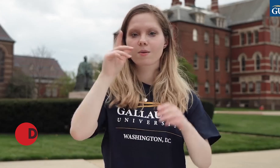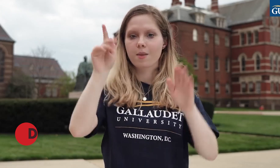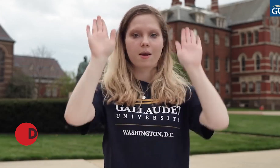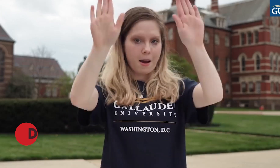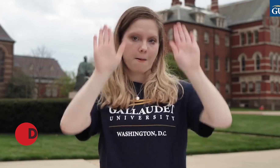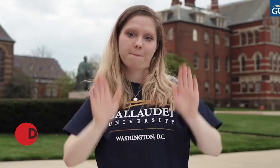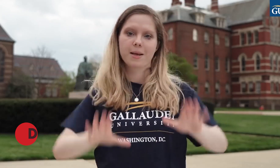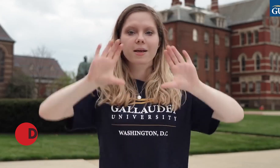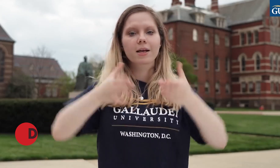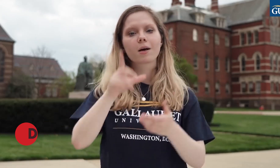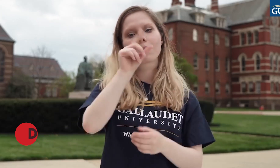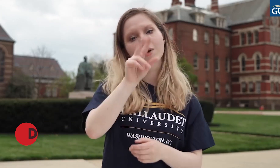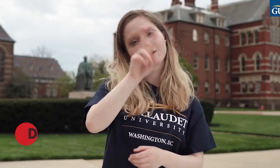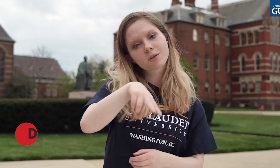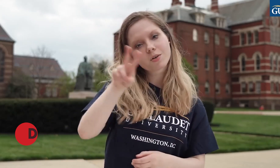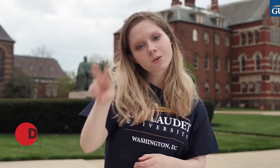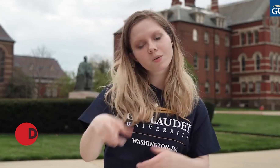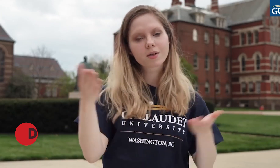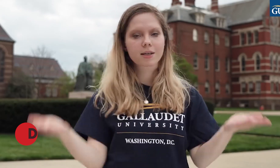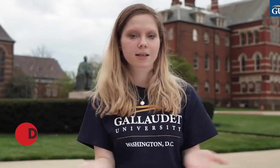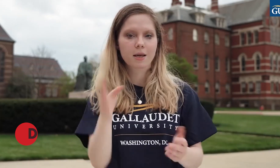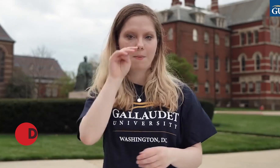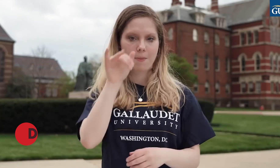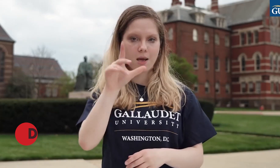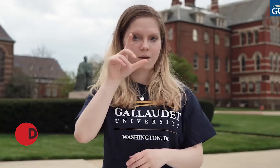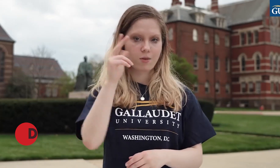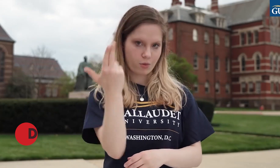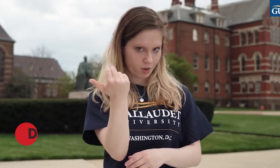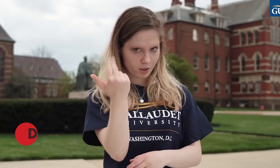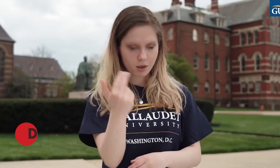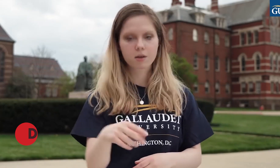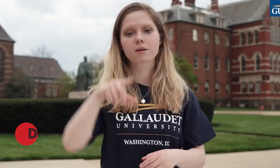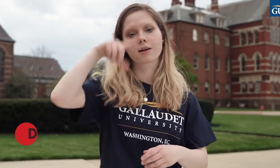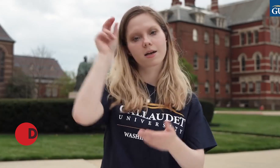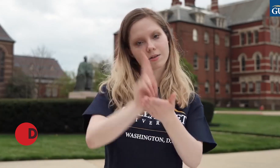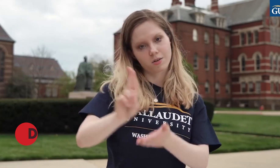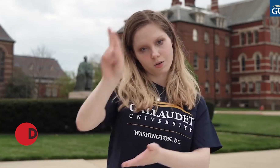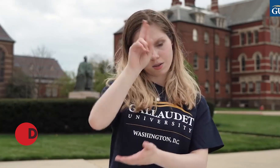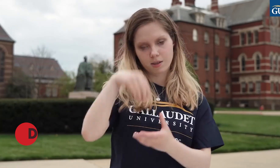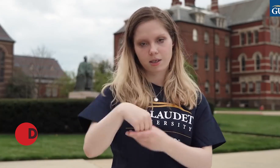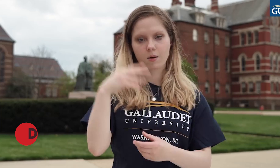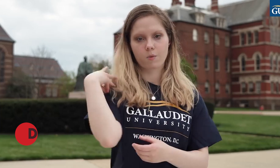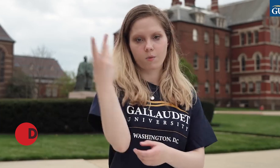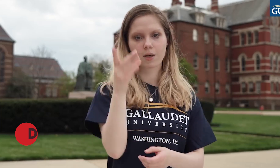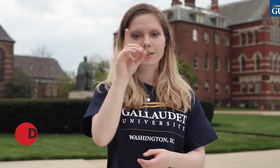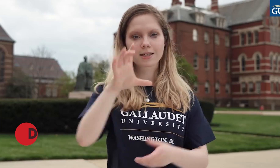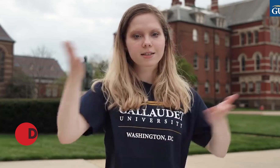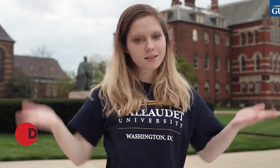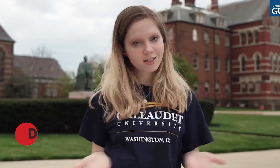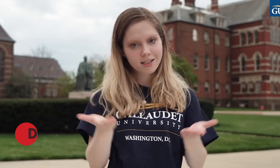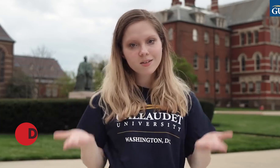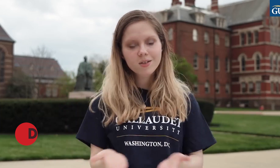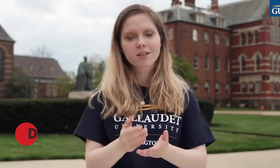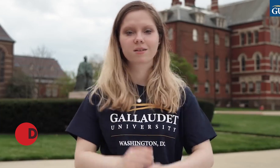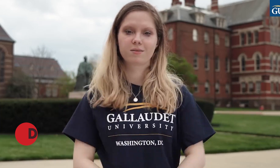our amazing class of 2022 on May 13 at Gallaudet University in Washington, DC?